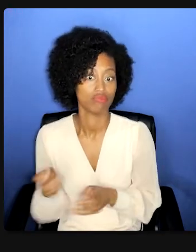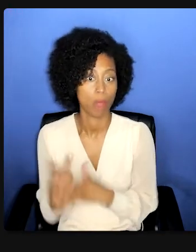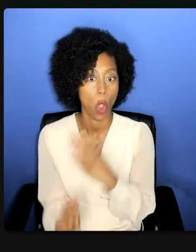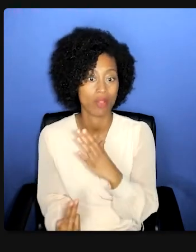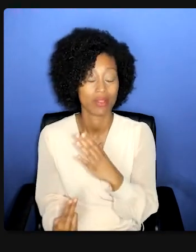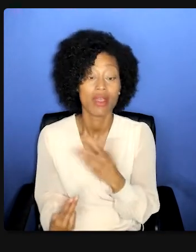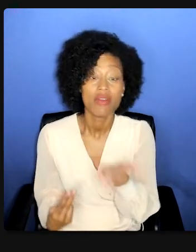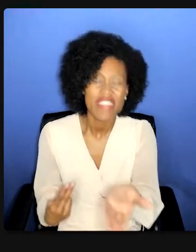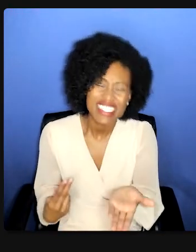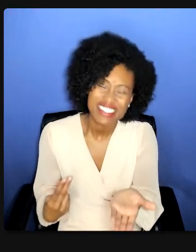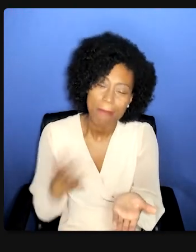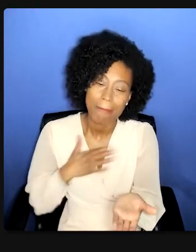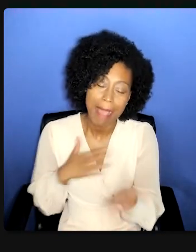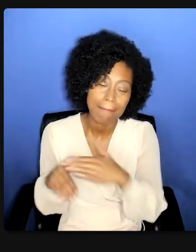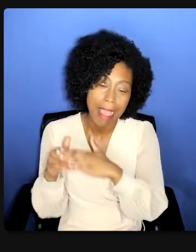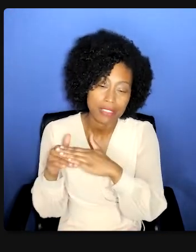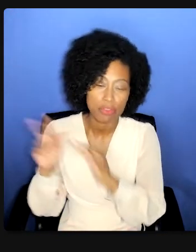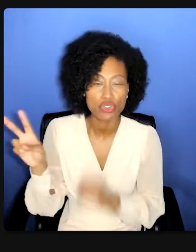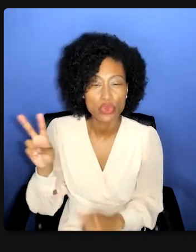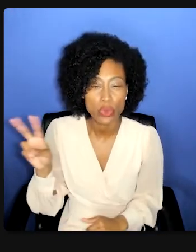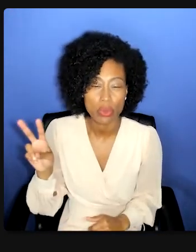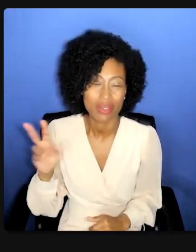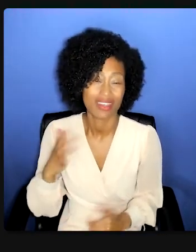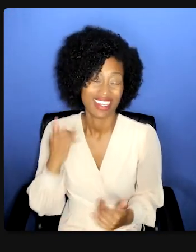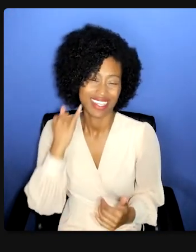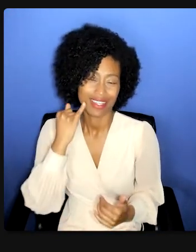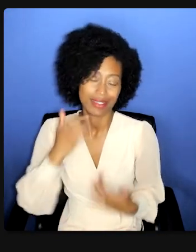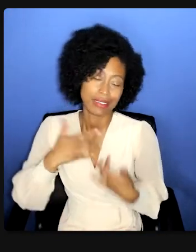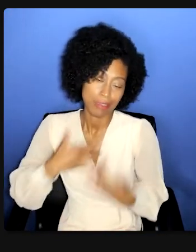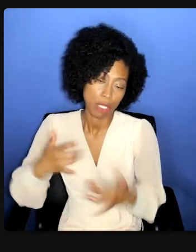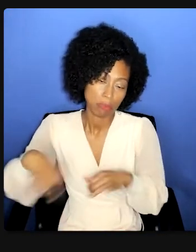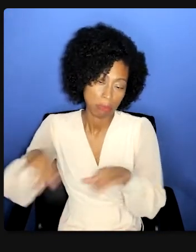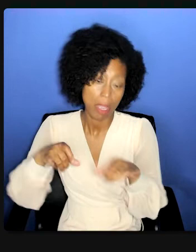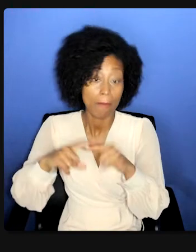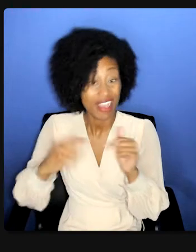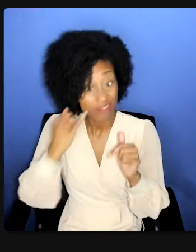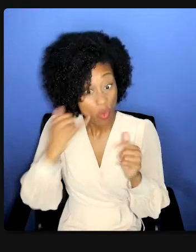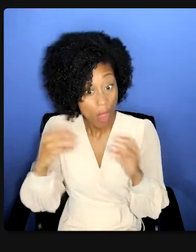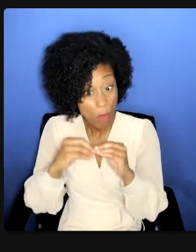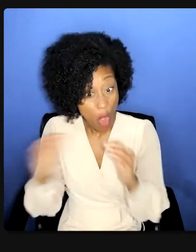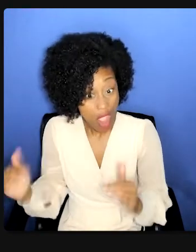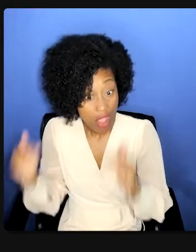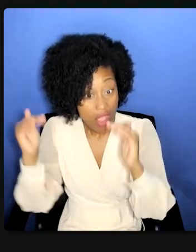is pretty standard. What if you want something more advanced? you can go to each region and edit the overrides.